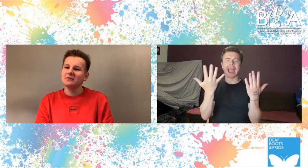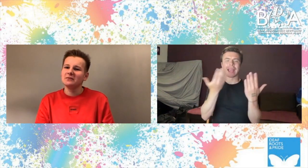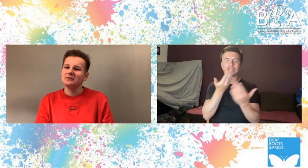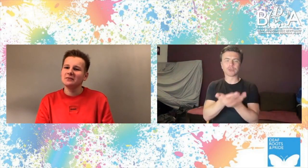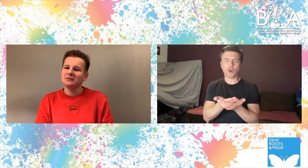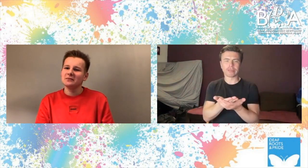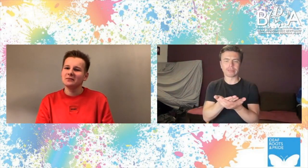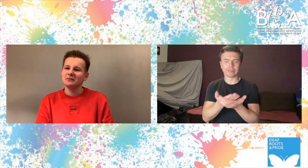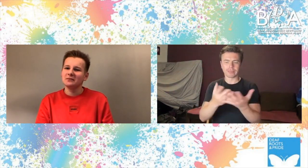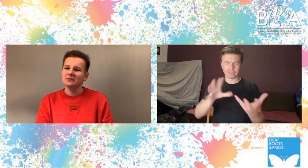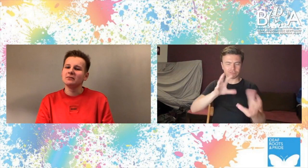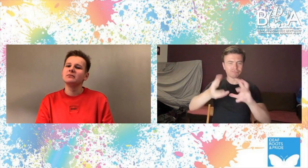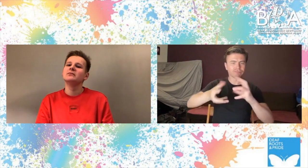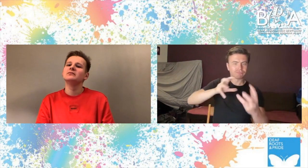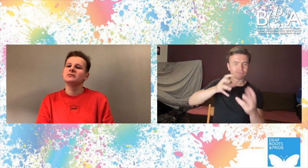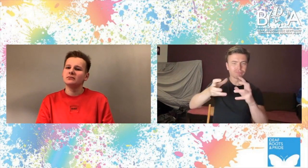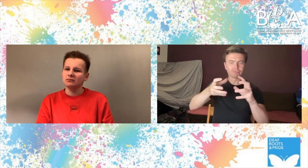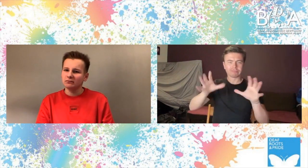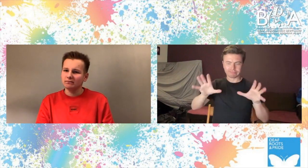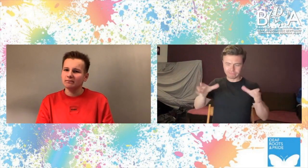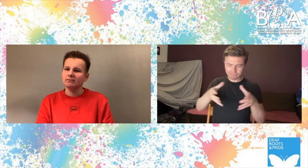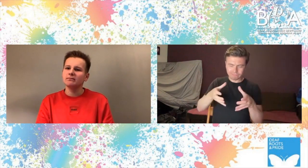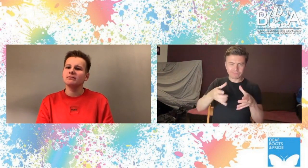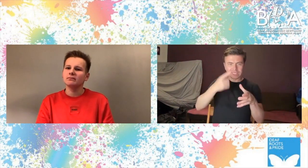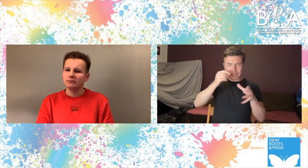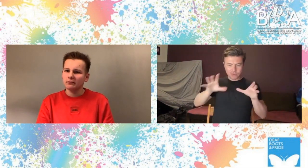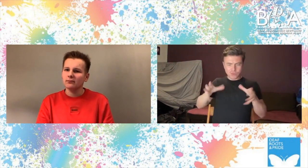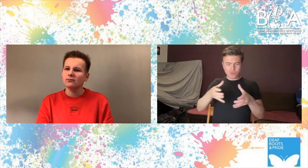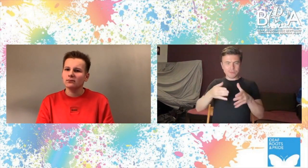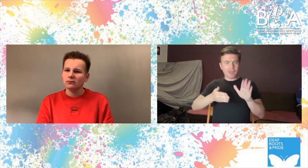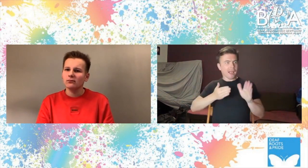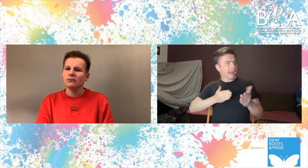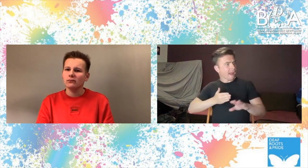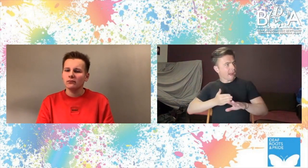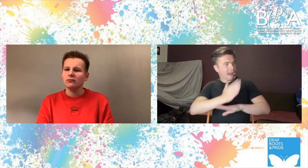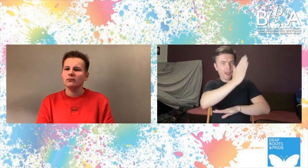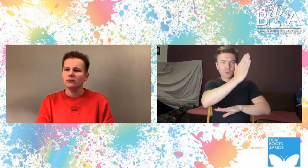quite hands-on. You need to get a feel for the equipment, you need to go